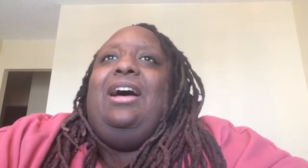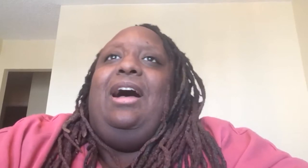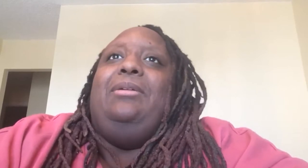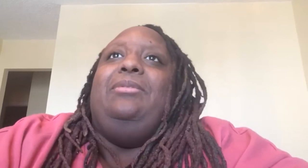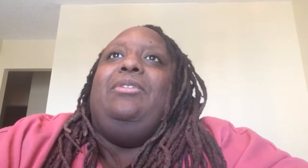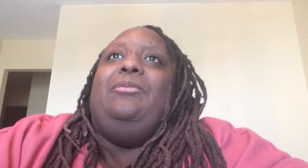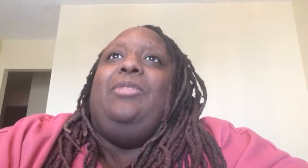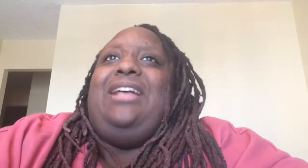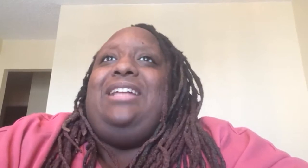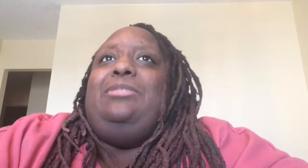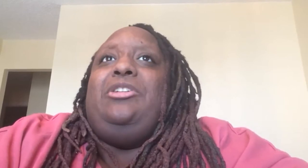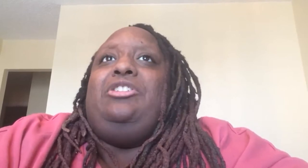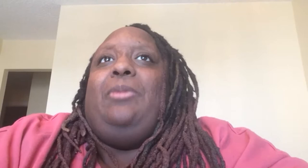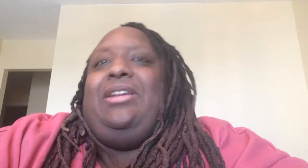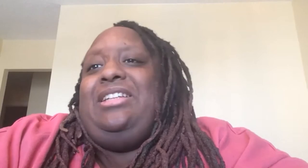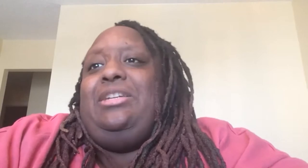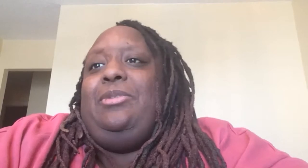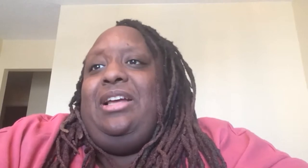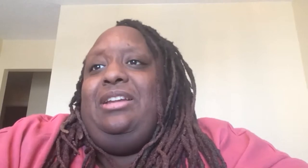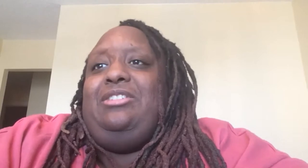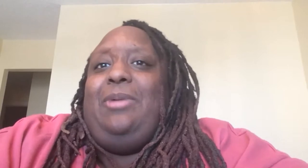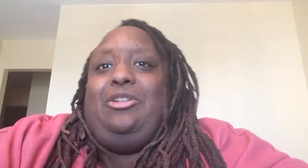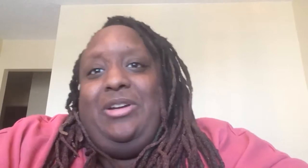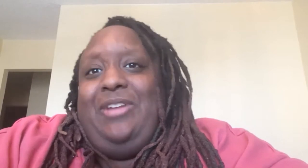Last estimate showed about 19 percent. It’s about 25 percent.